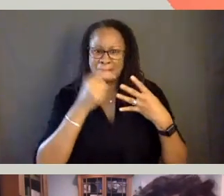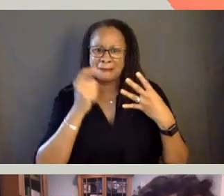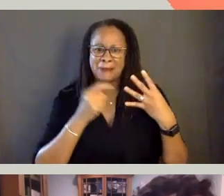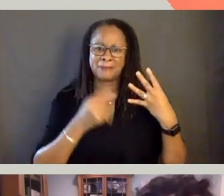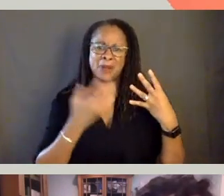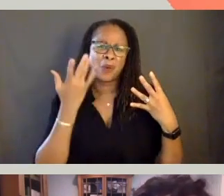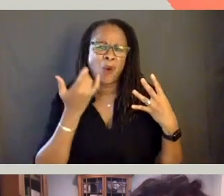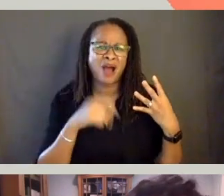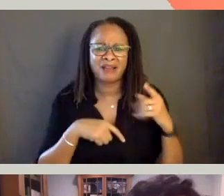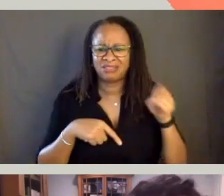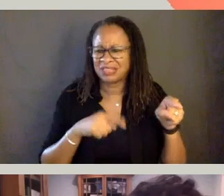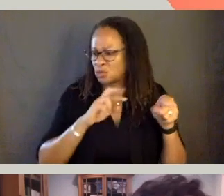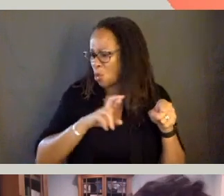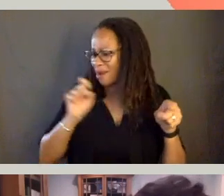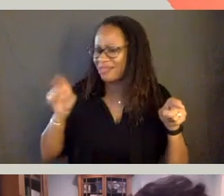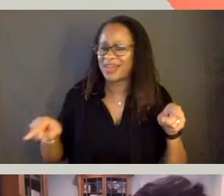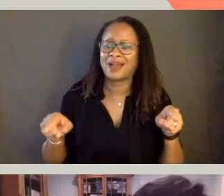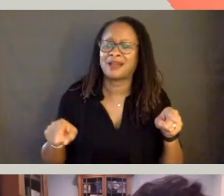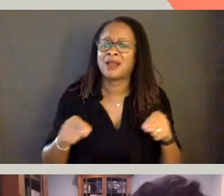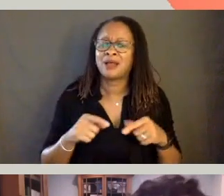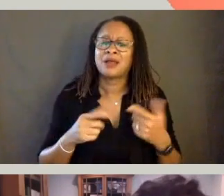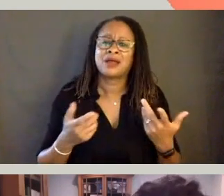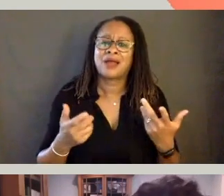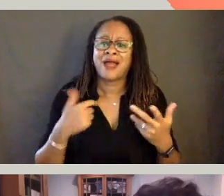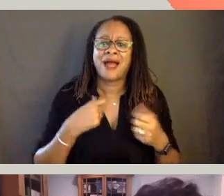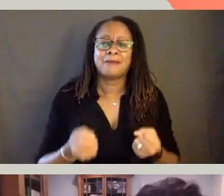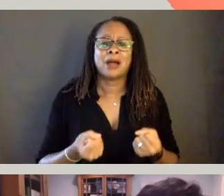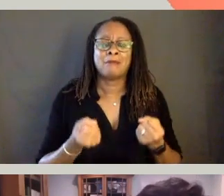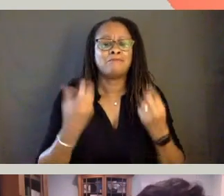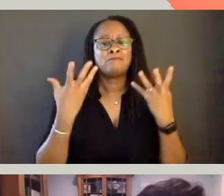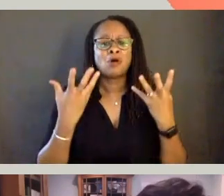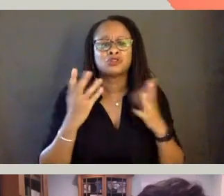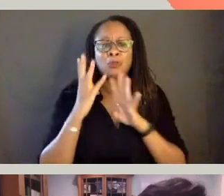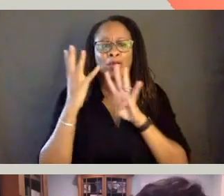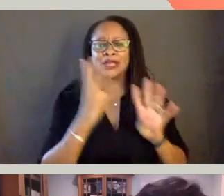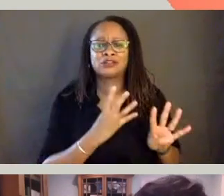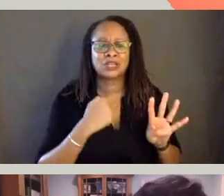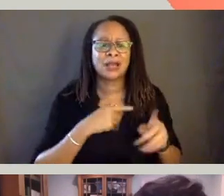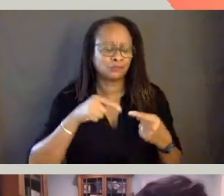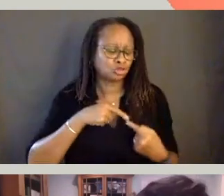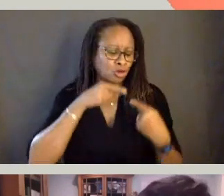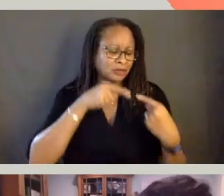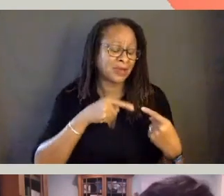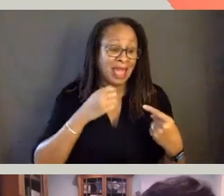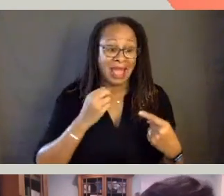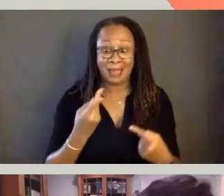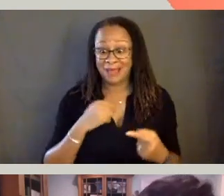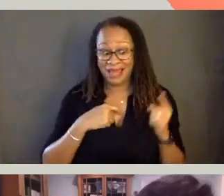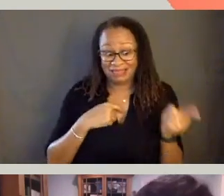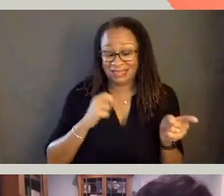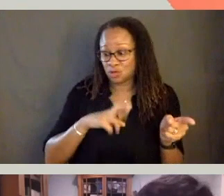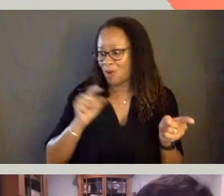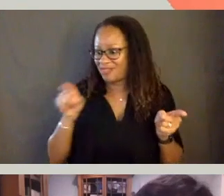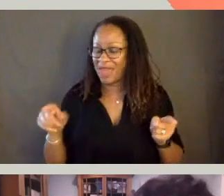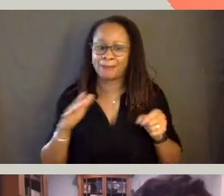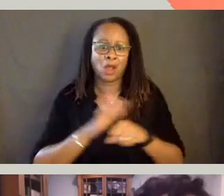Like, I think a lot of, I'm a multiple immigrant and I've been struggling with my this or my that my whole life, right?